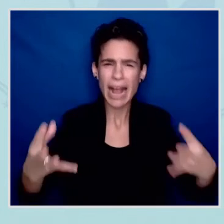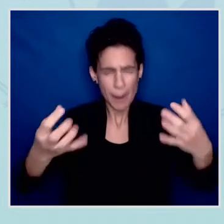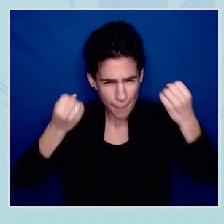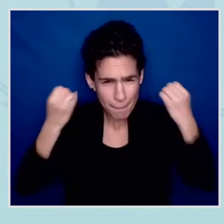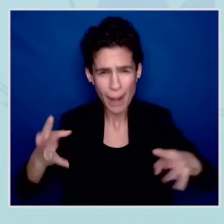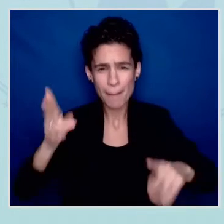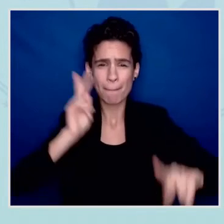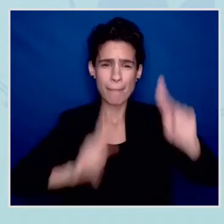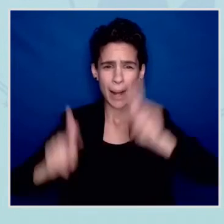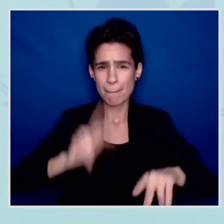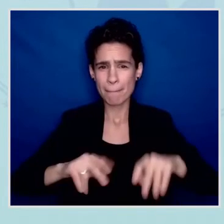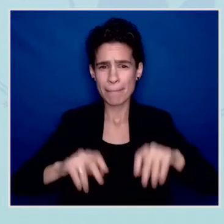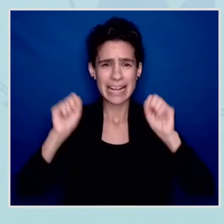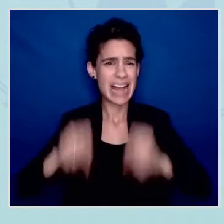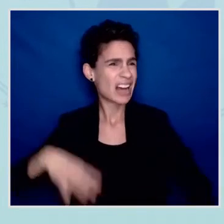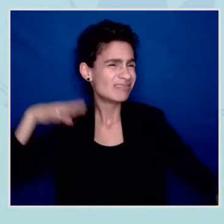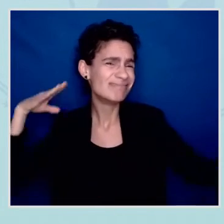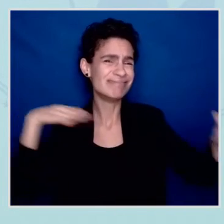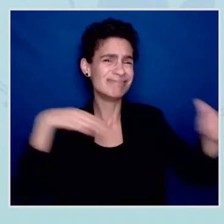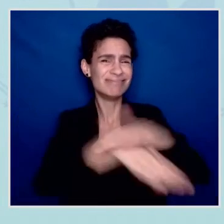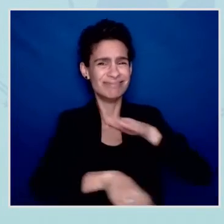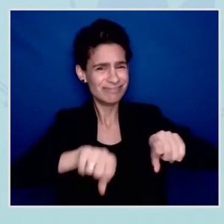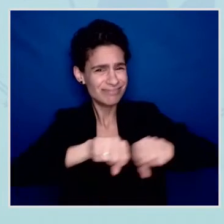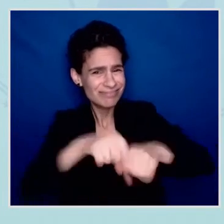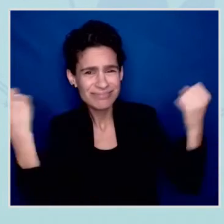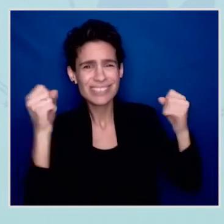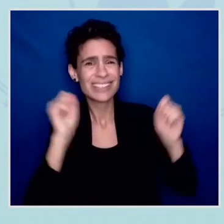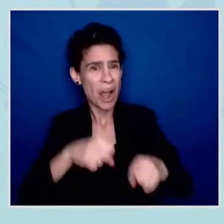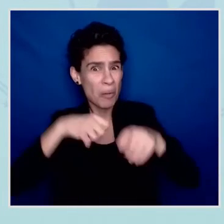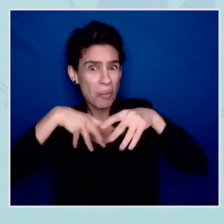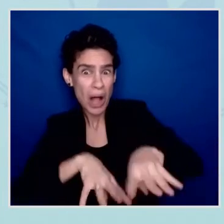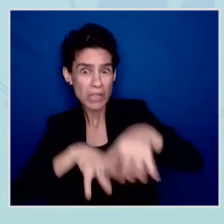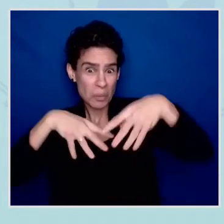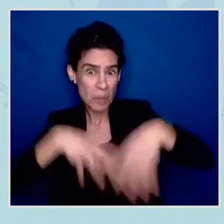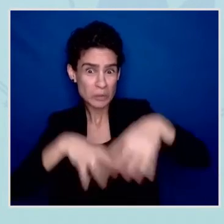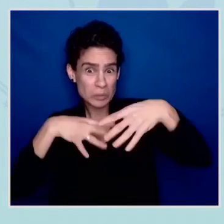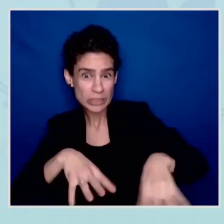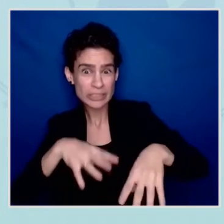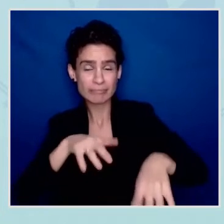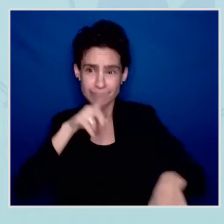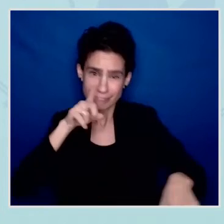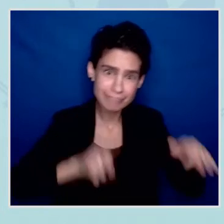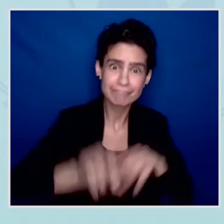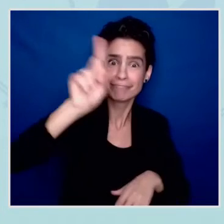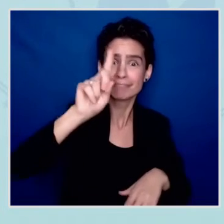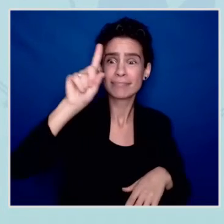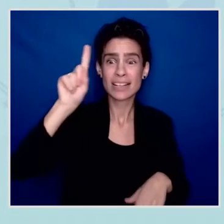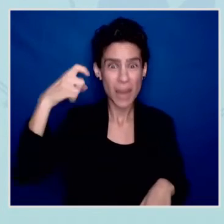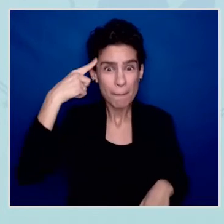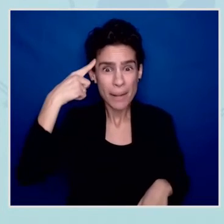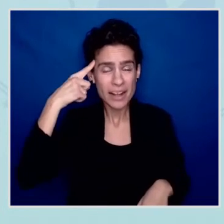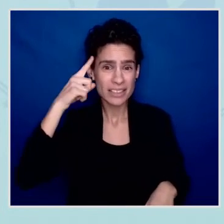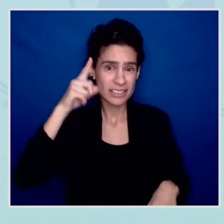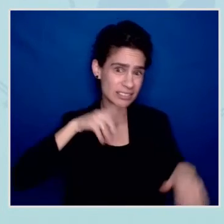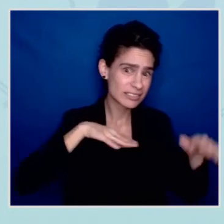WELL, RIGHT DOWN TO BLOWING UP, YOU KNOW, A BOMB GOING OFF IN THE CAPITAL WHEN I WAS THERE, TWO POLICEMEN. THE IDEA THAT THOUSANDS OF